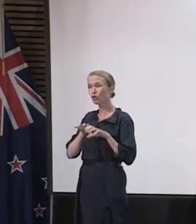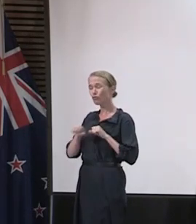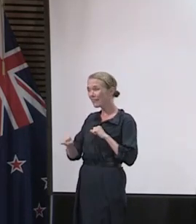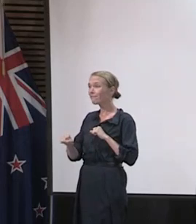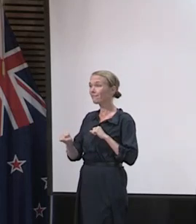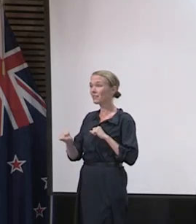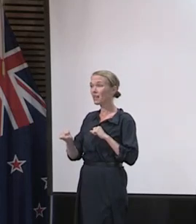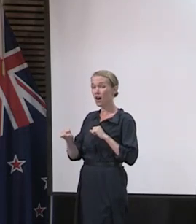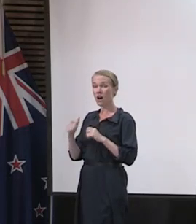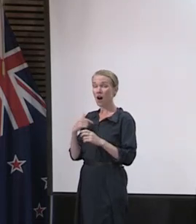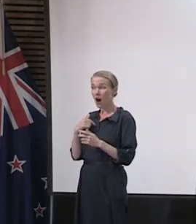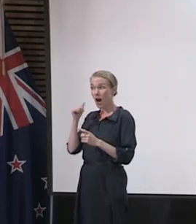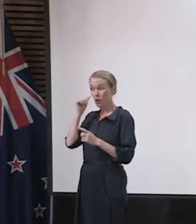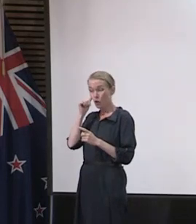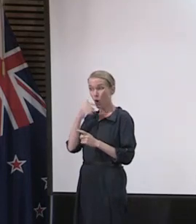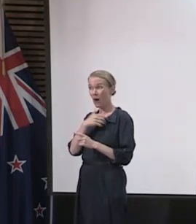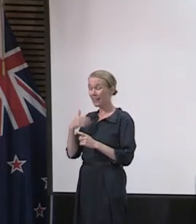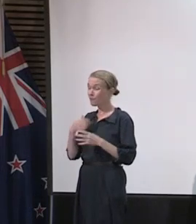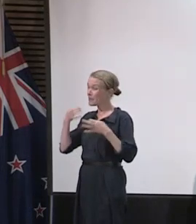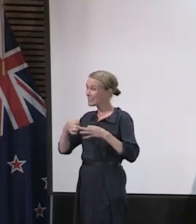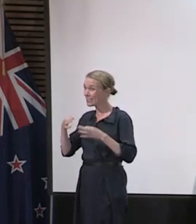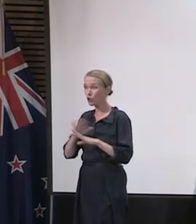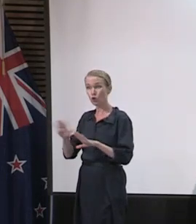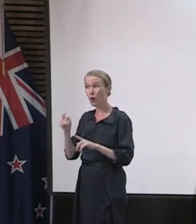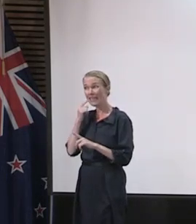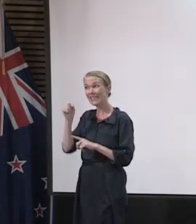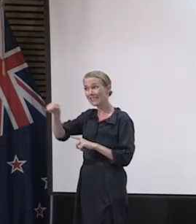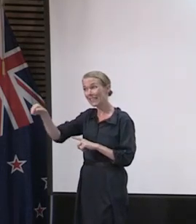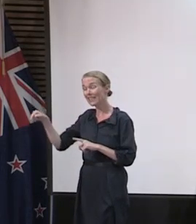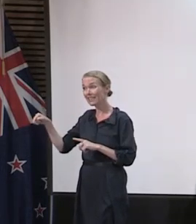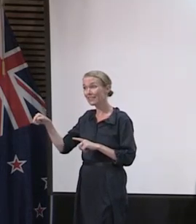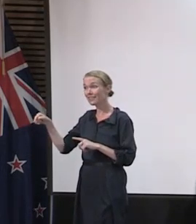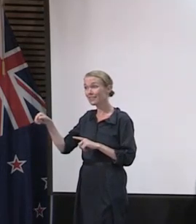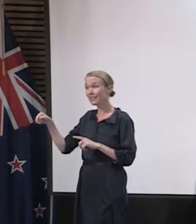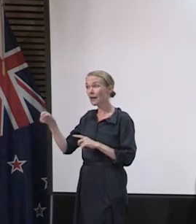having to confront this virus, I do - I do accept that there